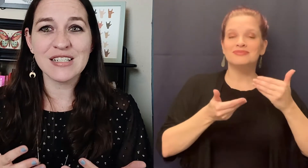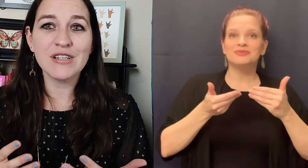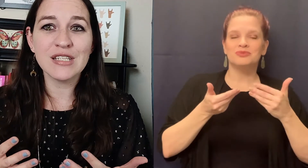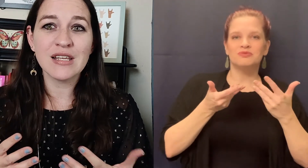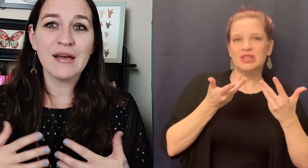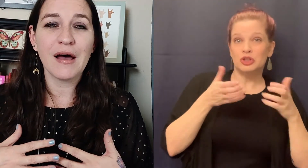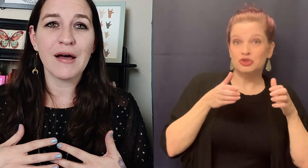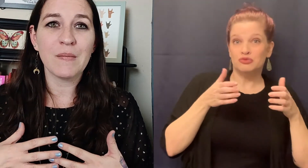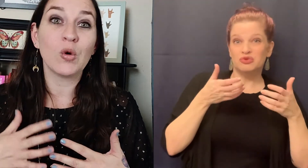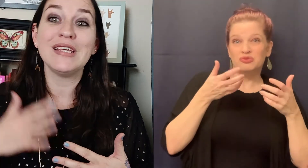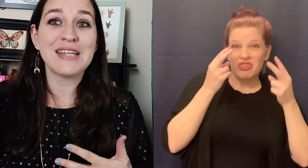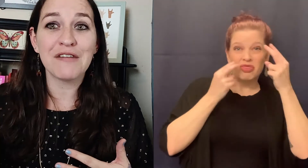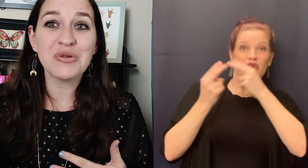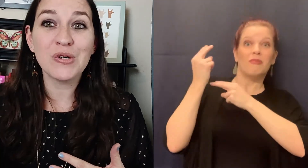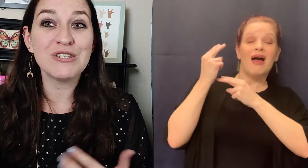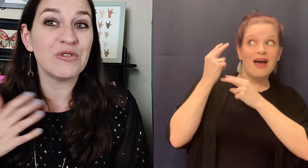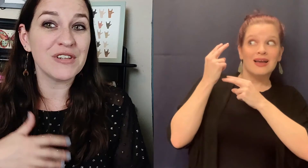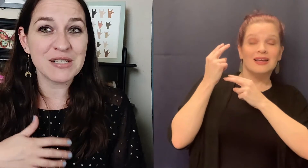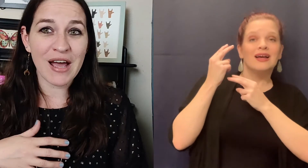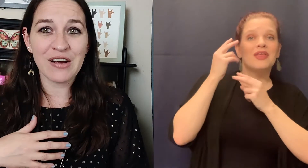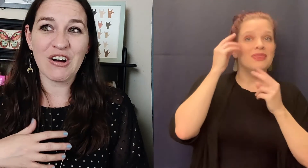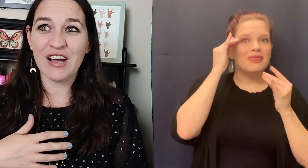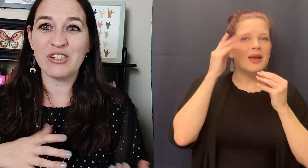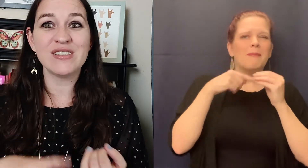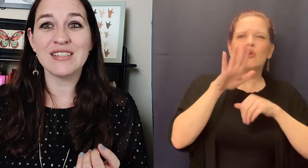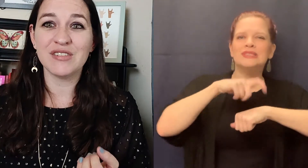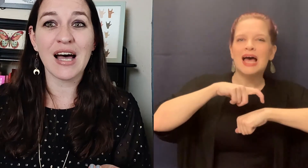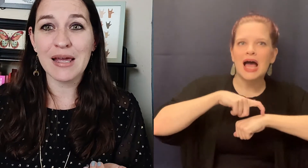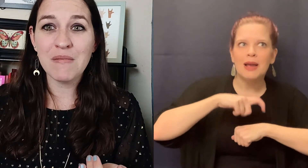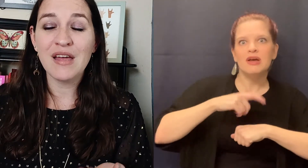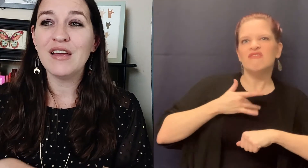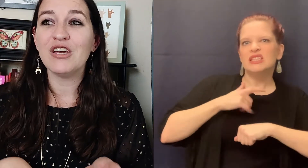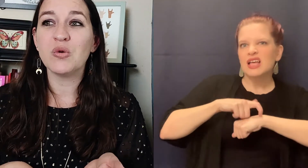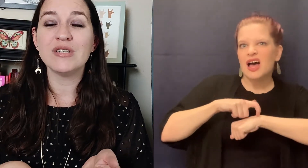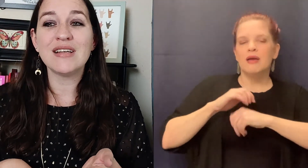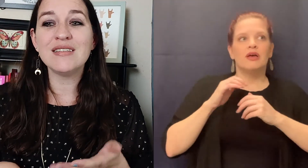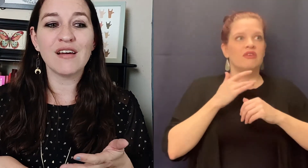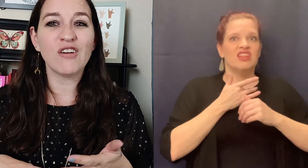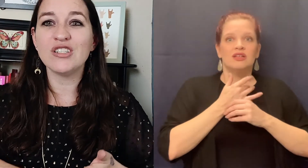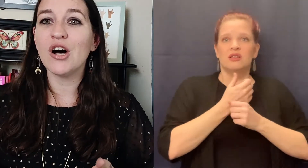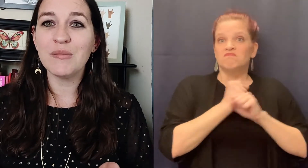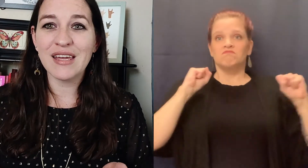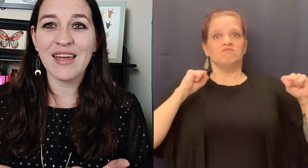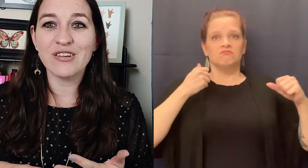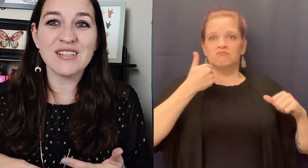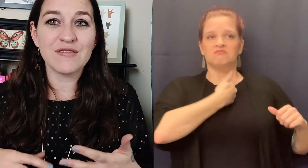activities, or at least afterwards, to reflect back on your sense of time, your sense of autonomy, and your sense